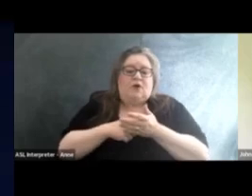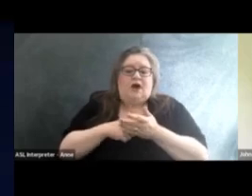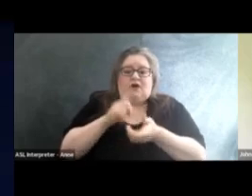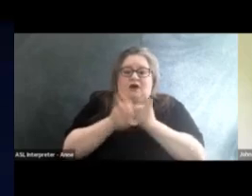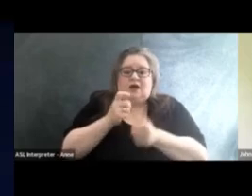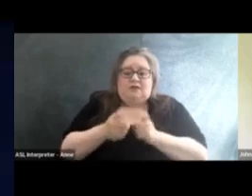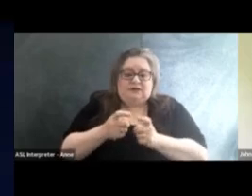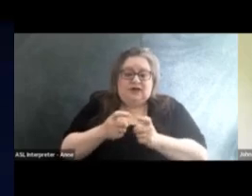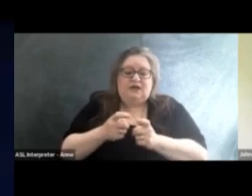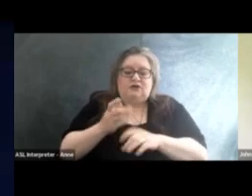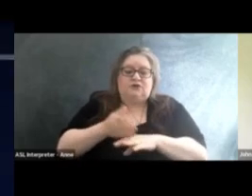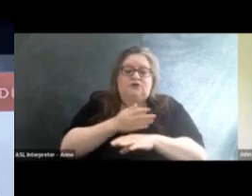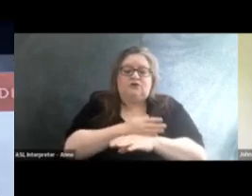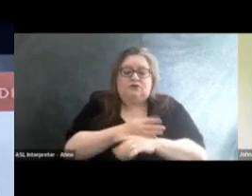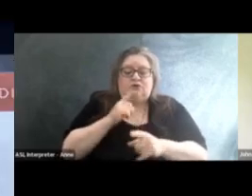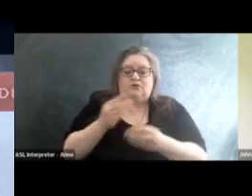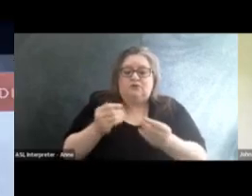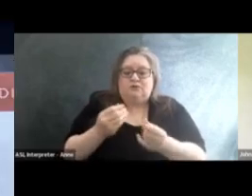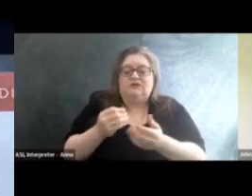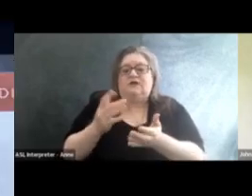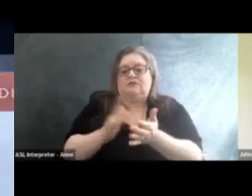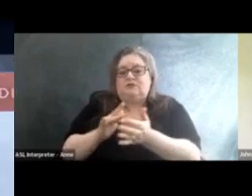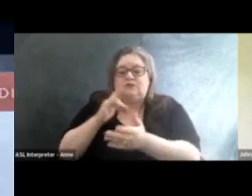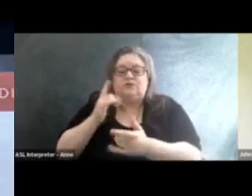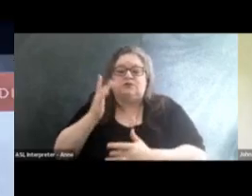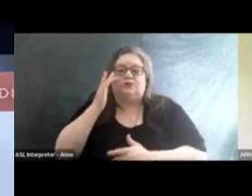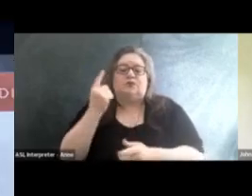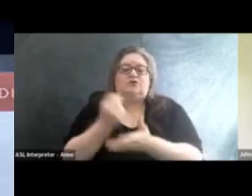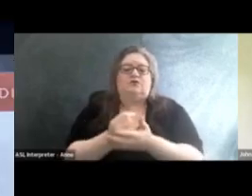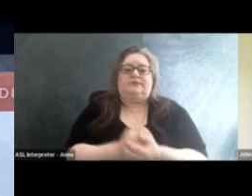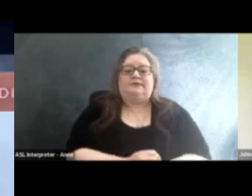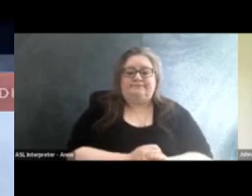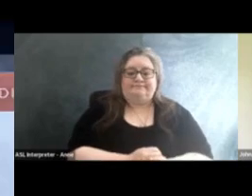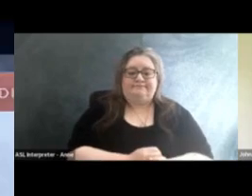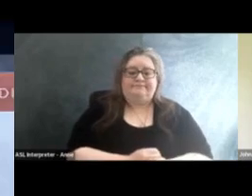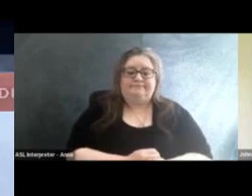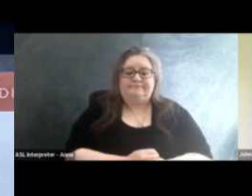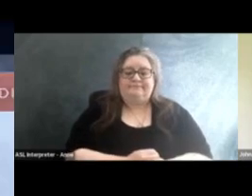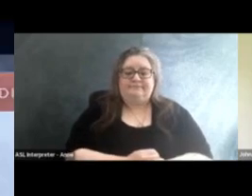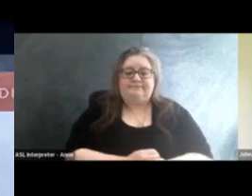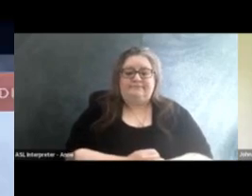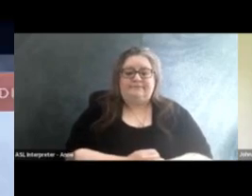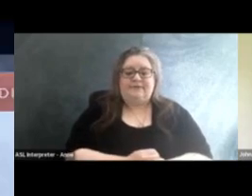treatment. So the the American